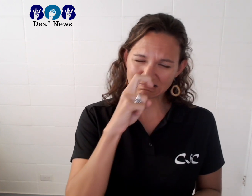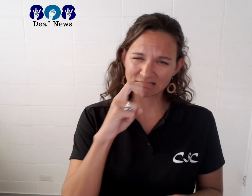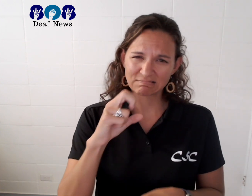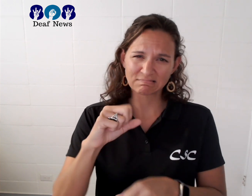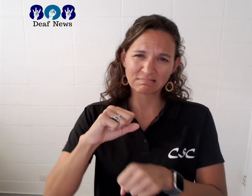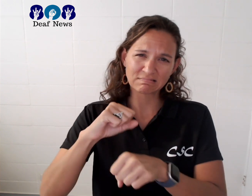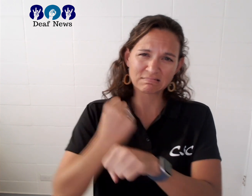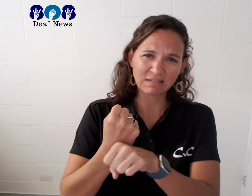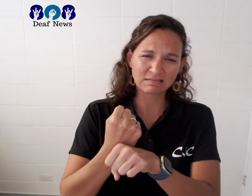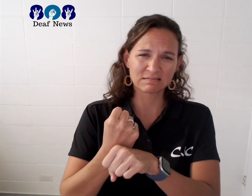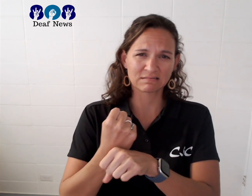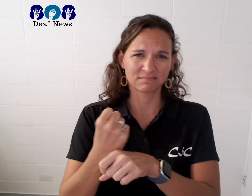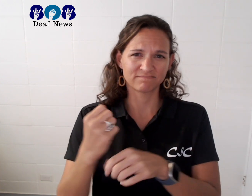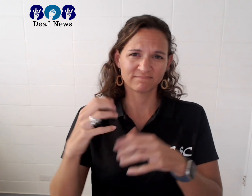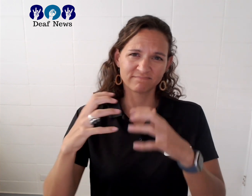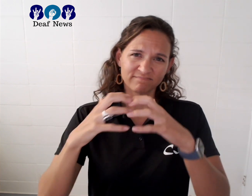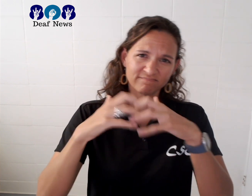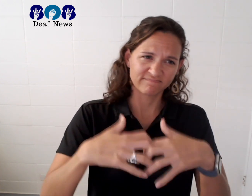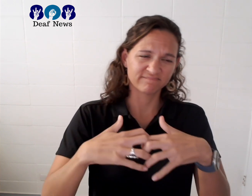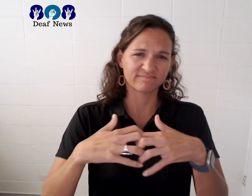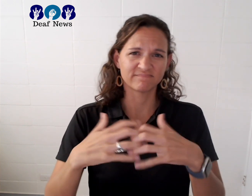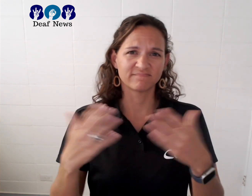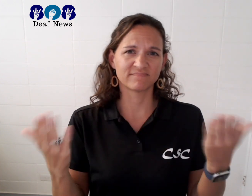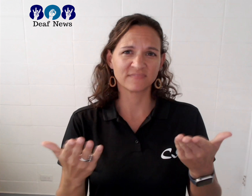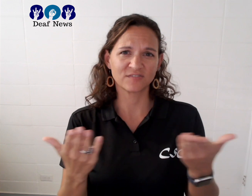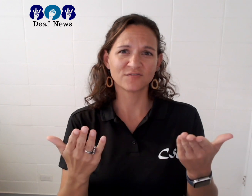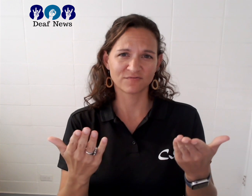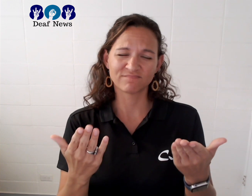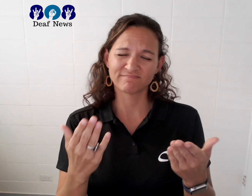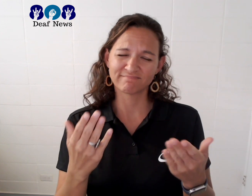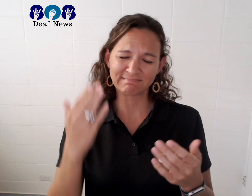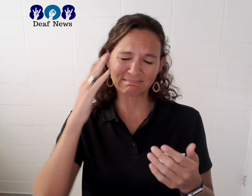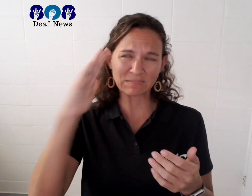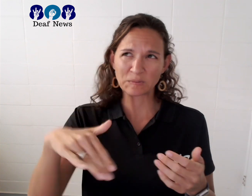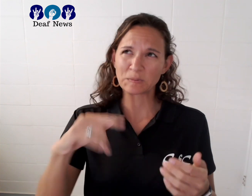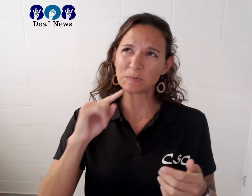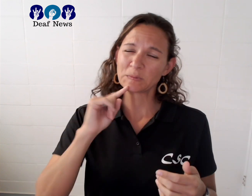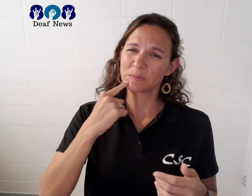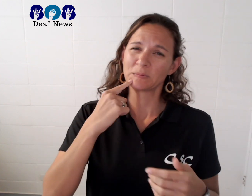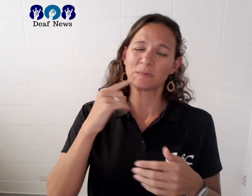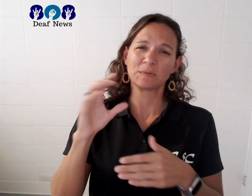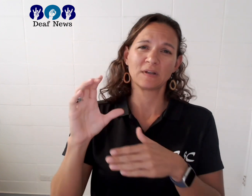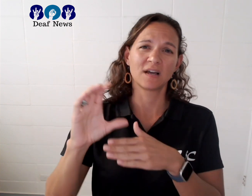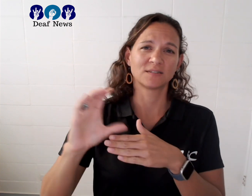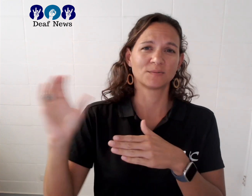even had to set up strict measures including the lockdown even though he knew there were